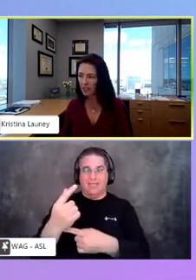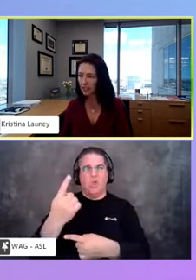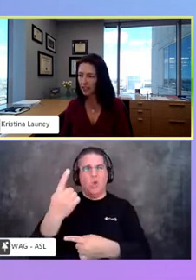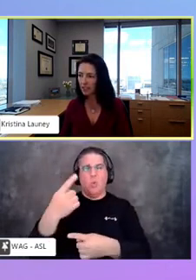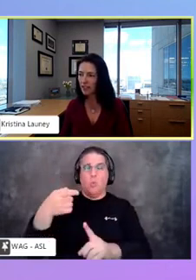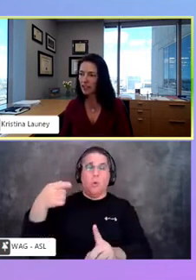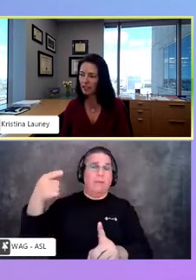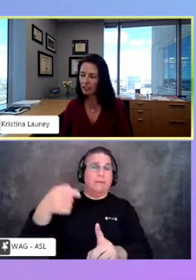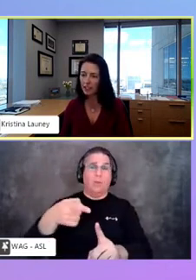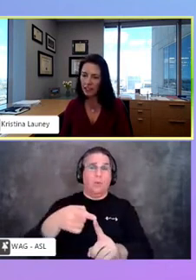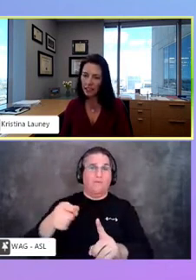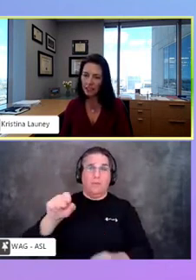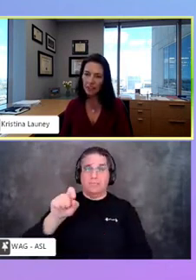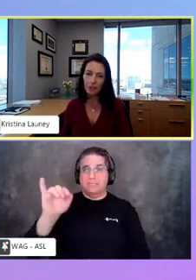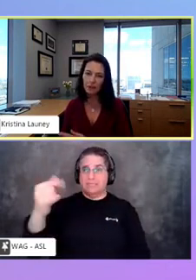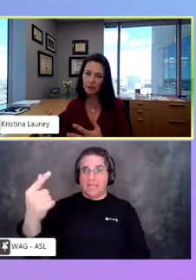you want to win on that issue.